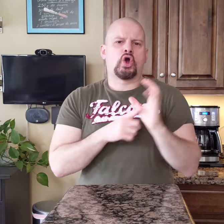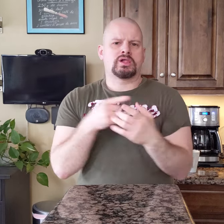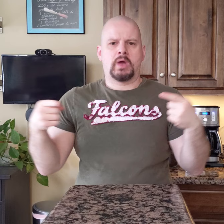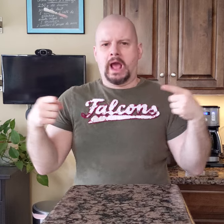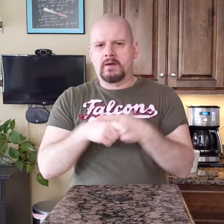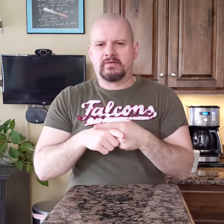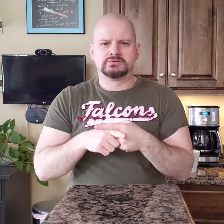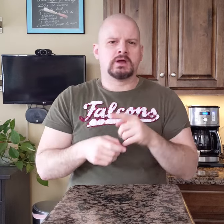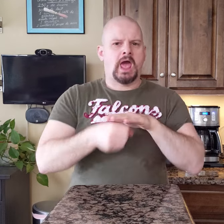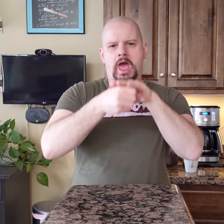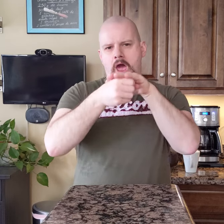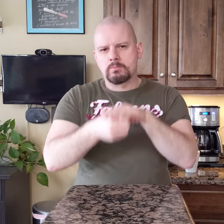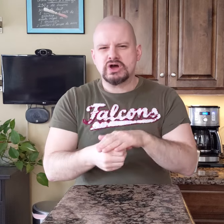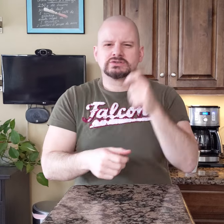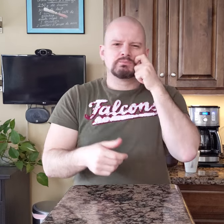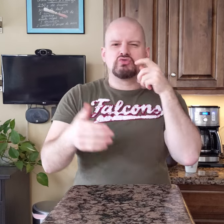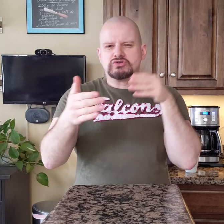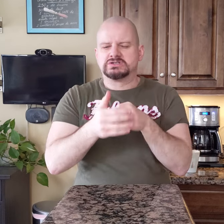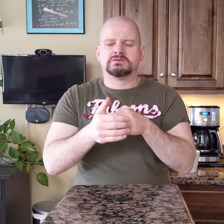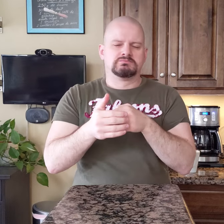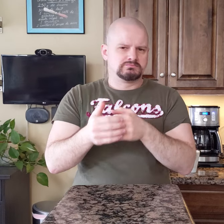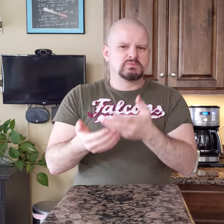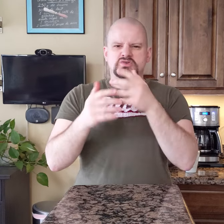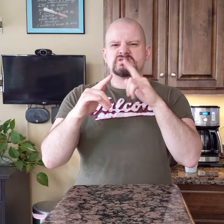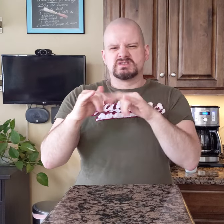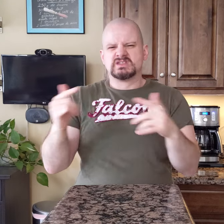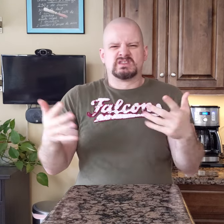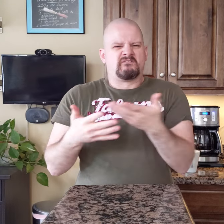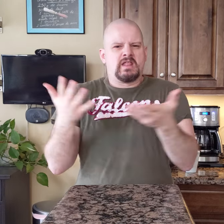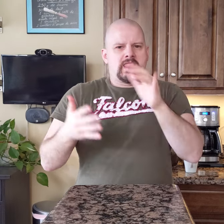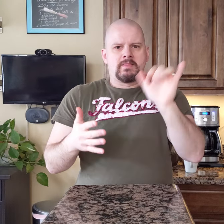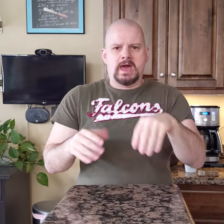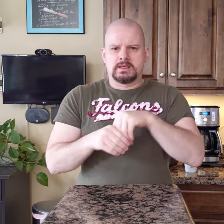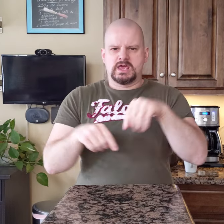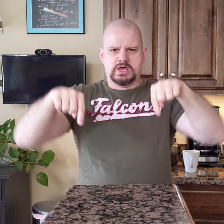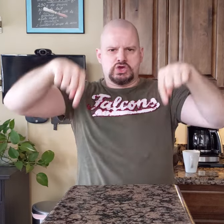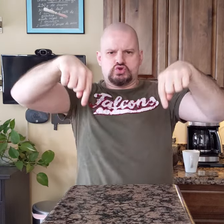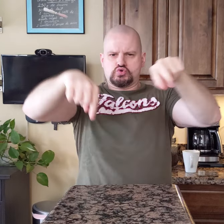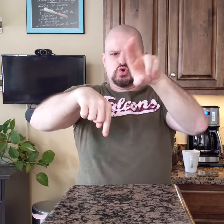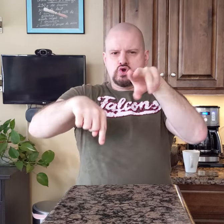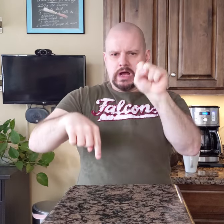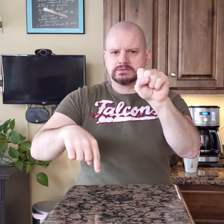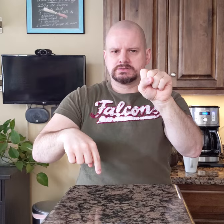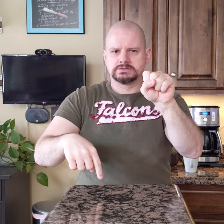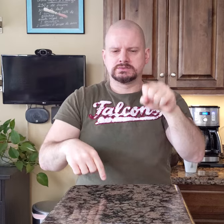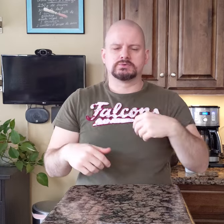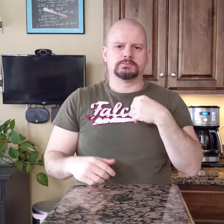regarding cultural conflicts, oppressions, racisms, and so on... Especially in the United States.